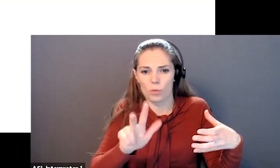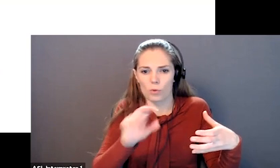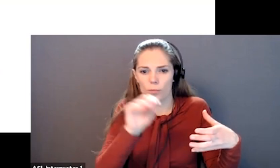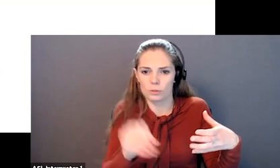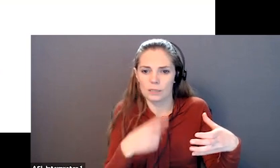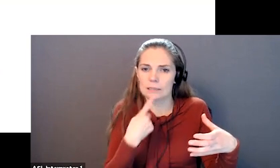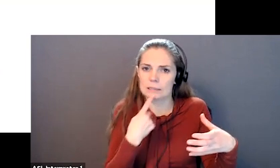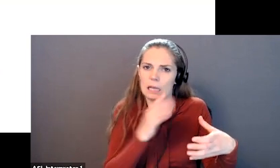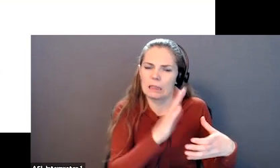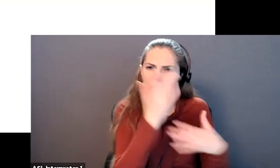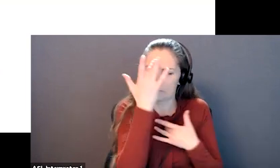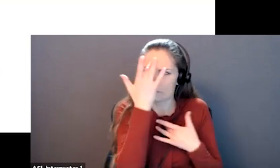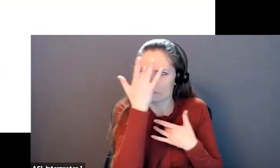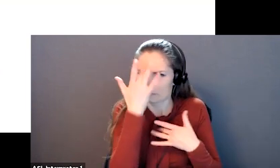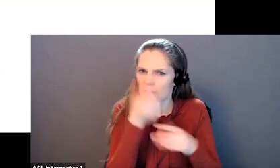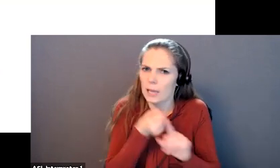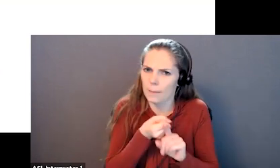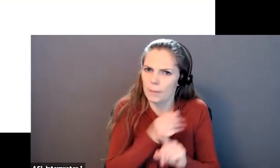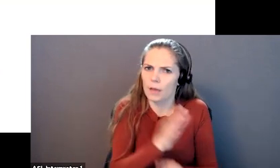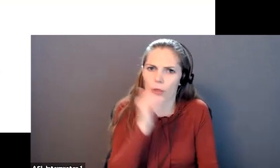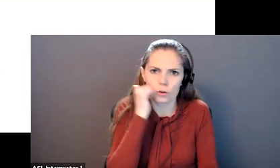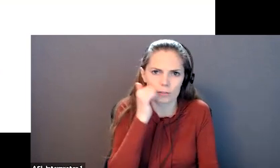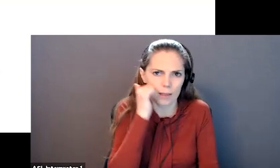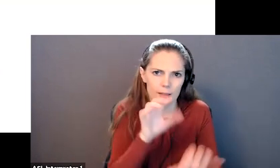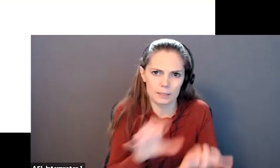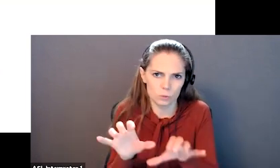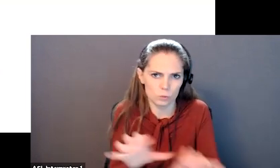that they missed some work or school due to the symptoms that they were experiencing.